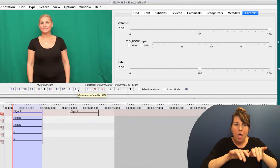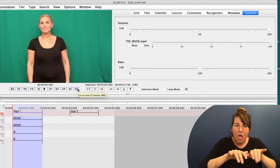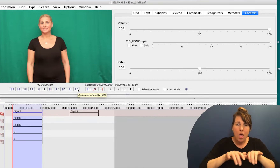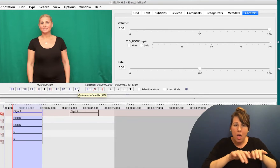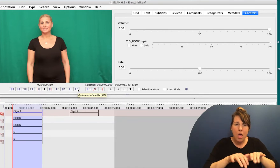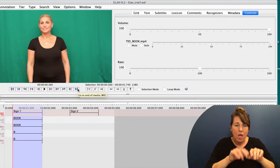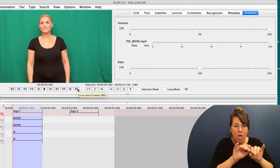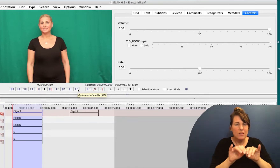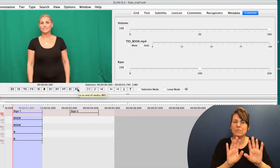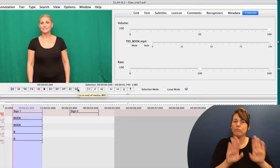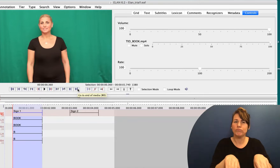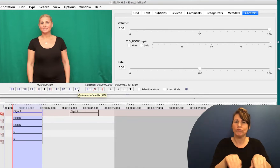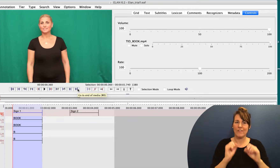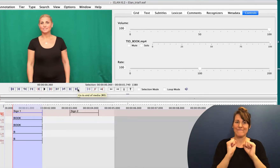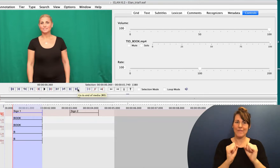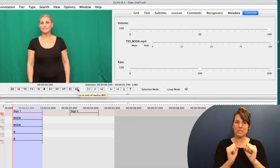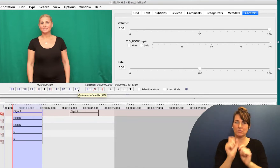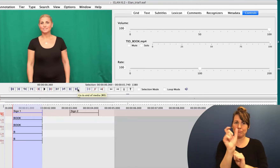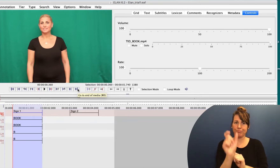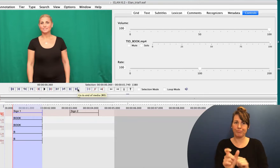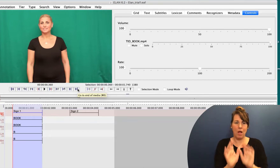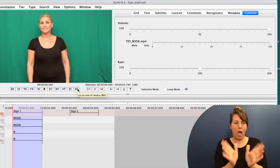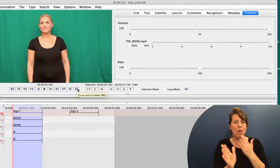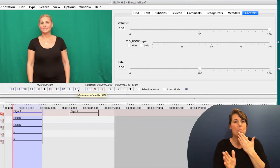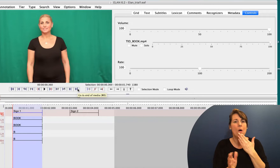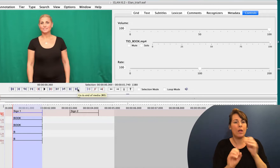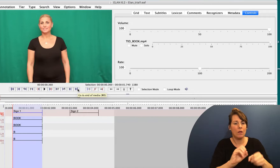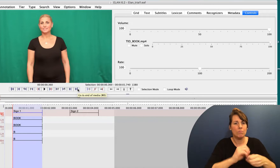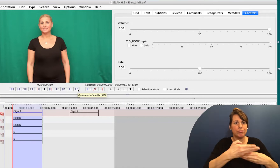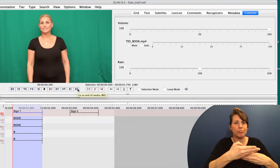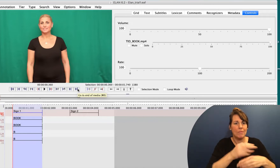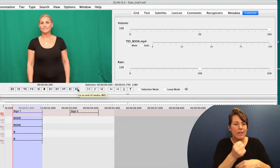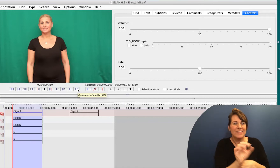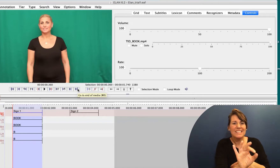you can create a restricted set of items